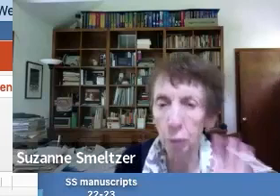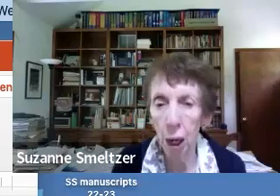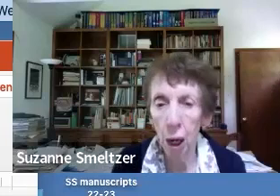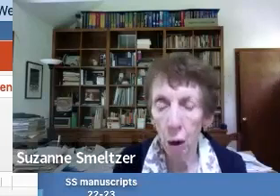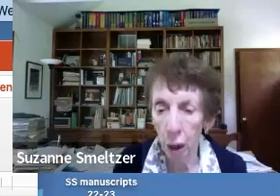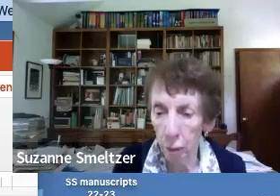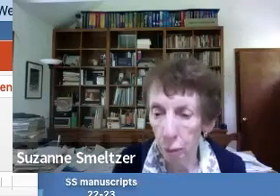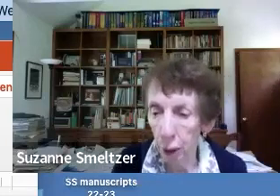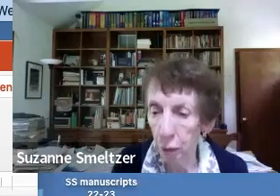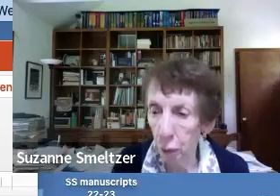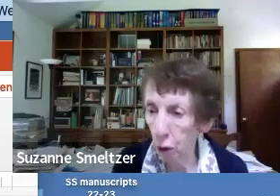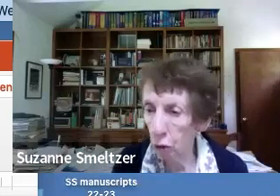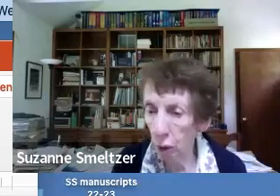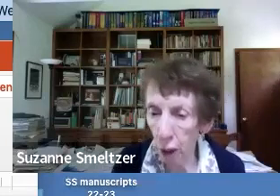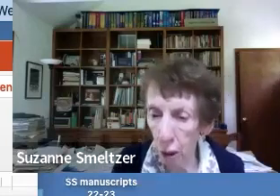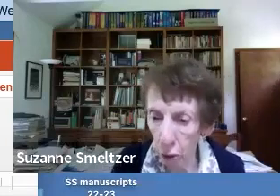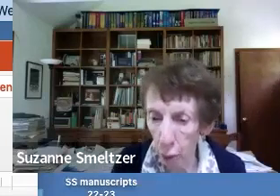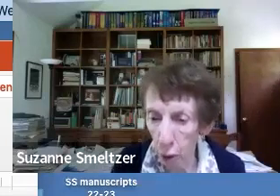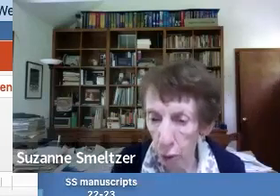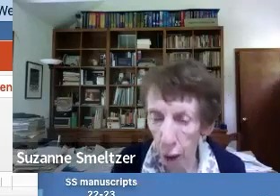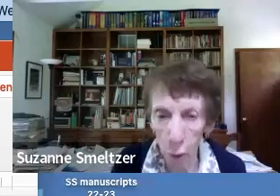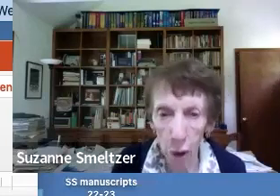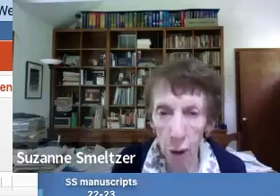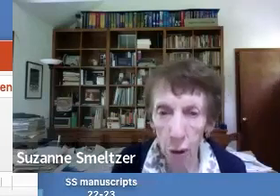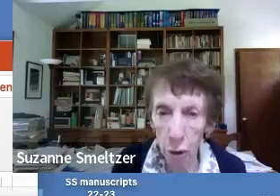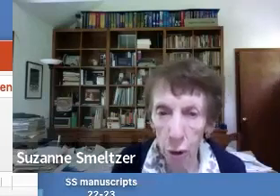Okay if there is nothing else I will I will get right to it.